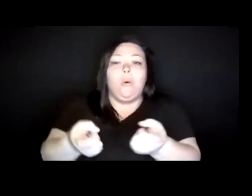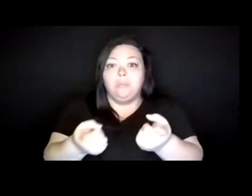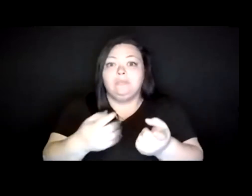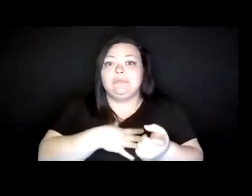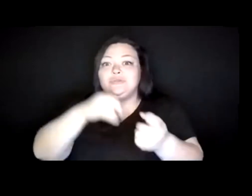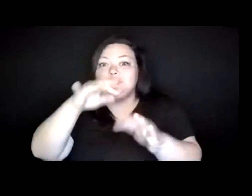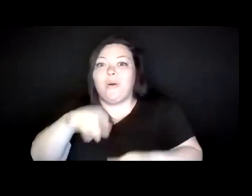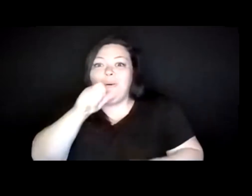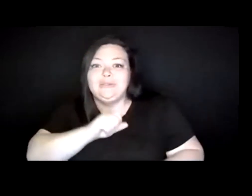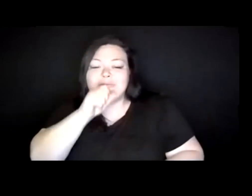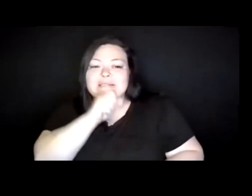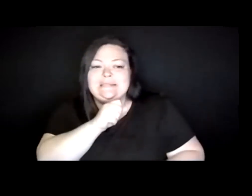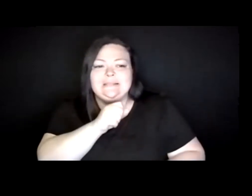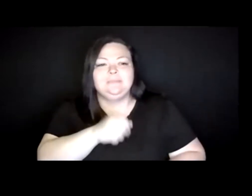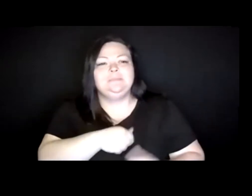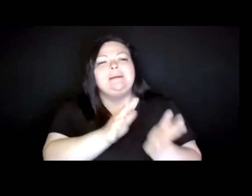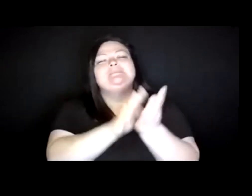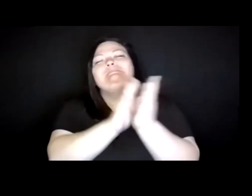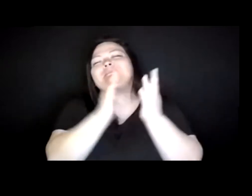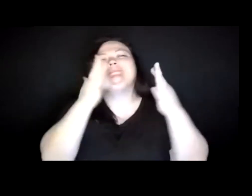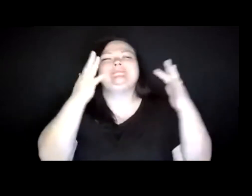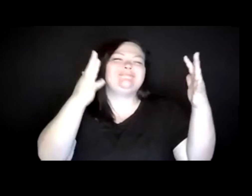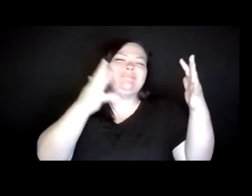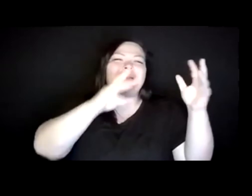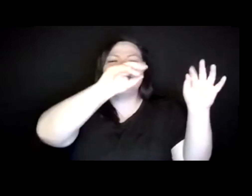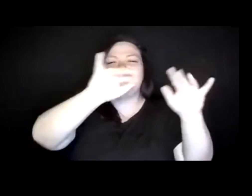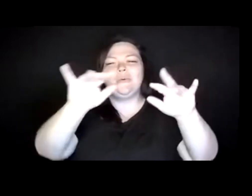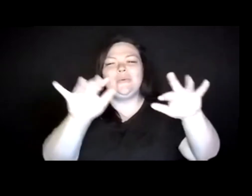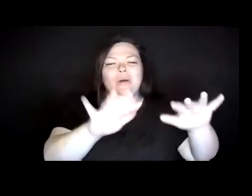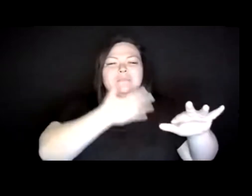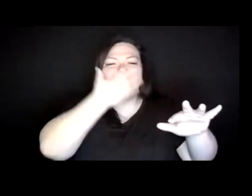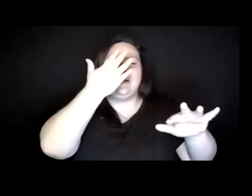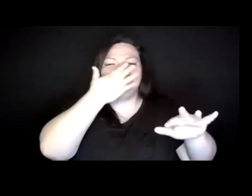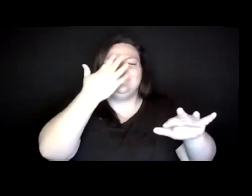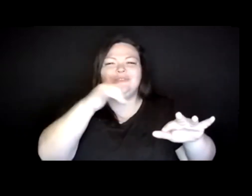I cheer their arrival on my front lawn, I bask in their beauty./